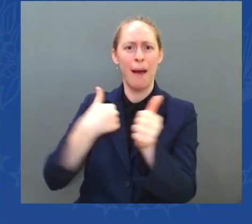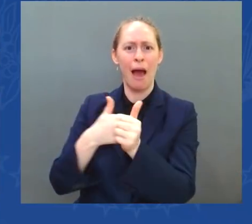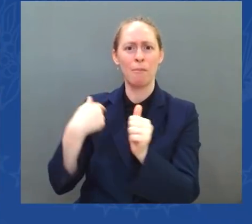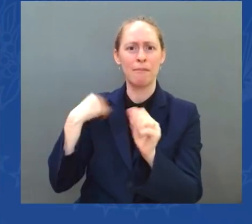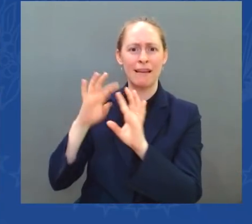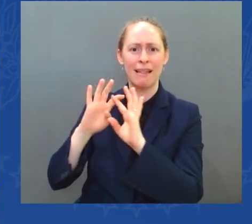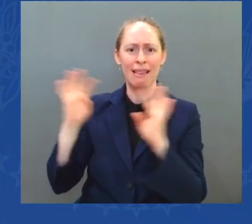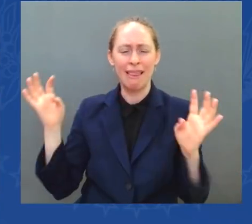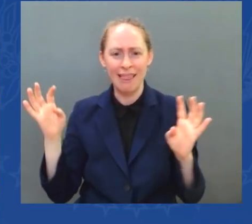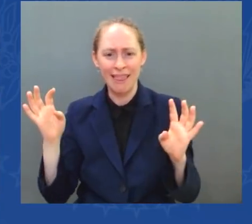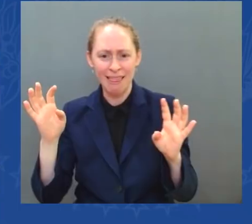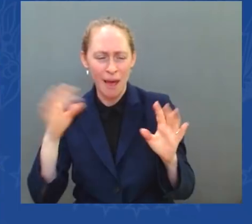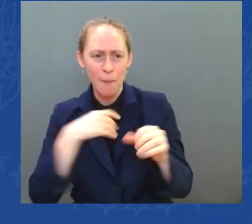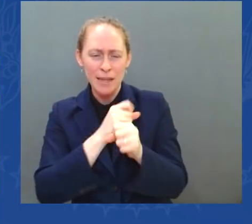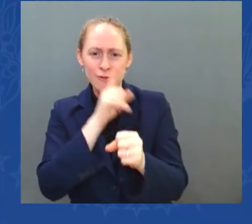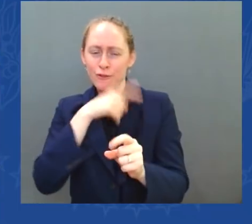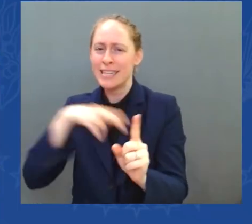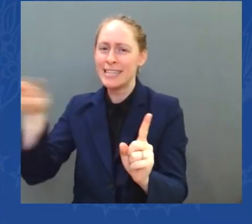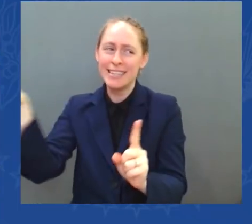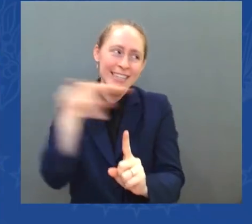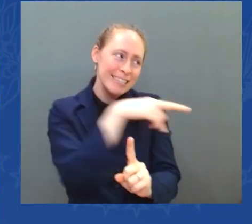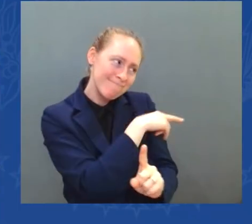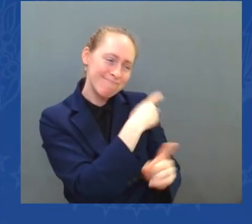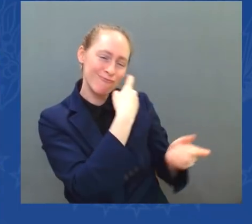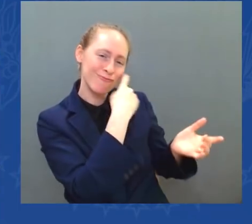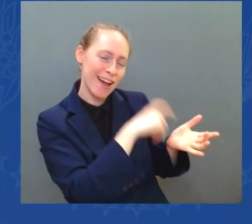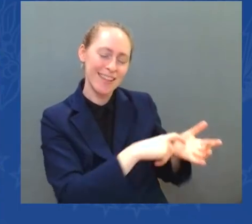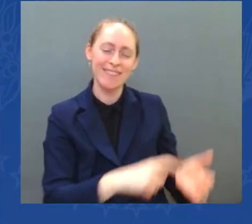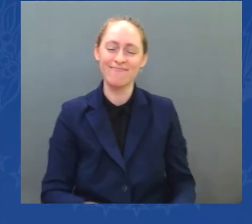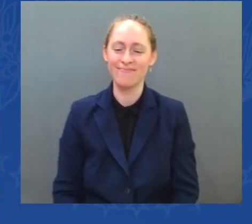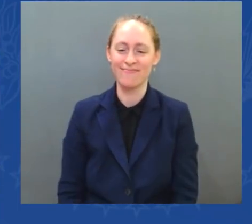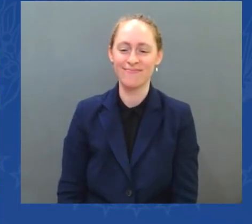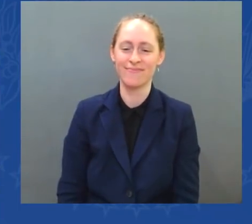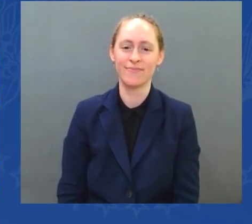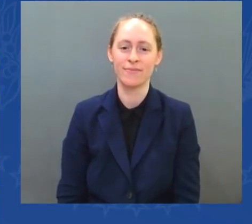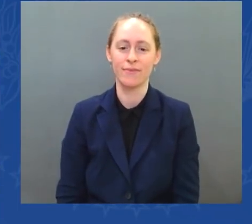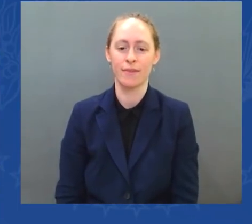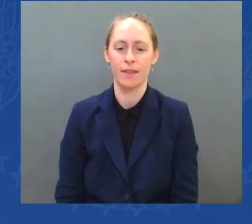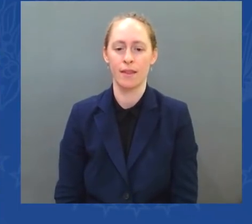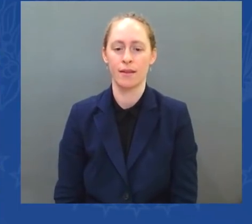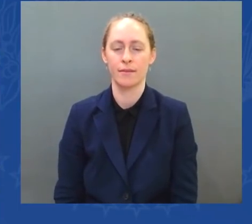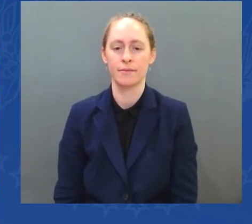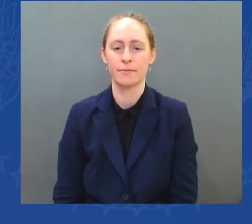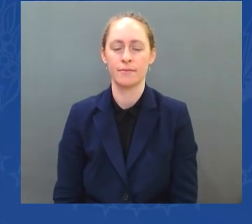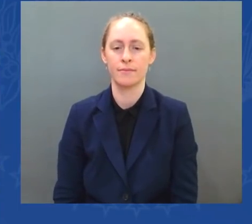You know why it's essential that the Congress take action quickly to support American innovation.